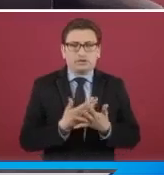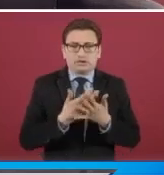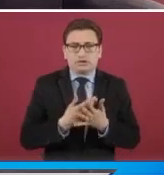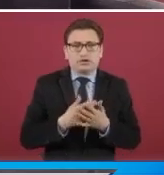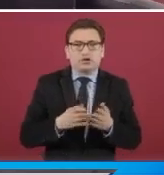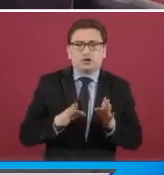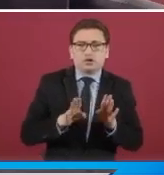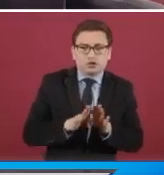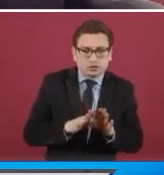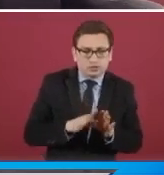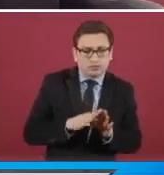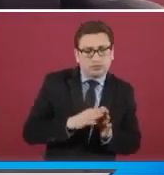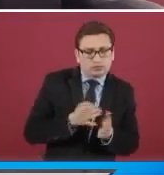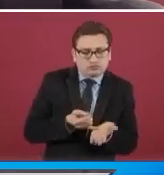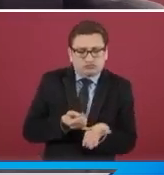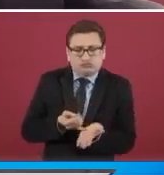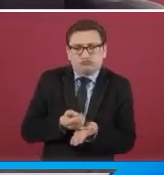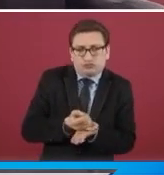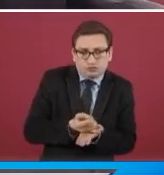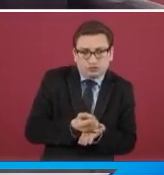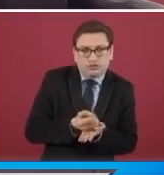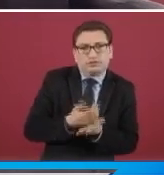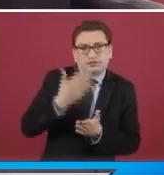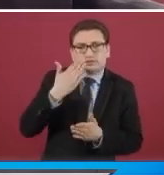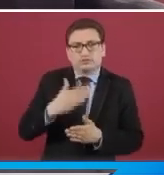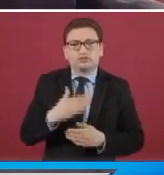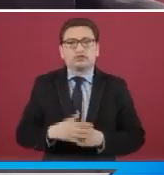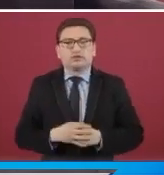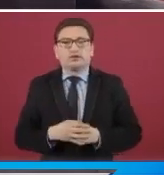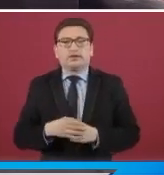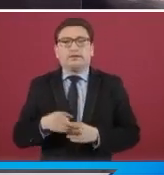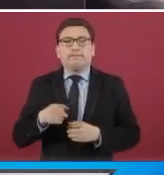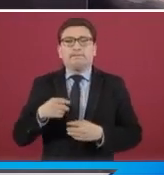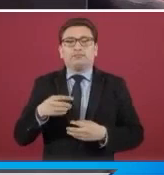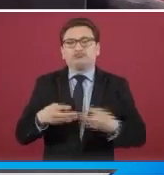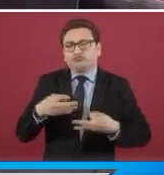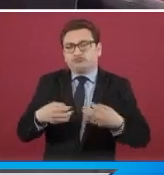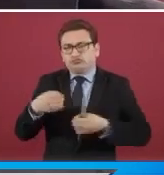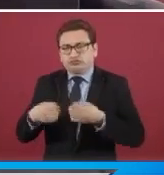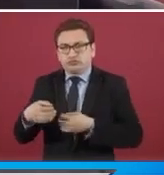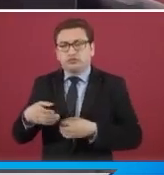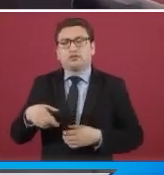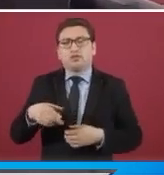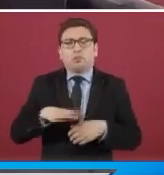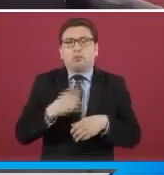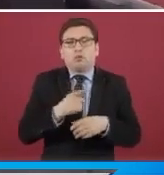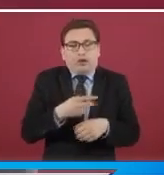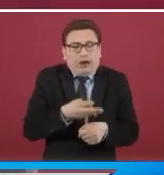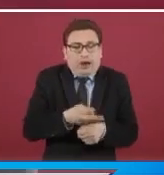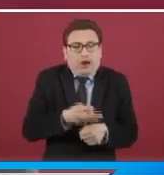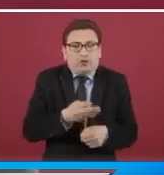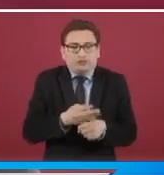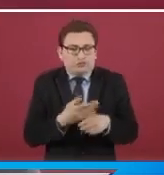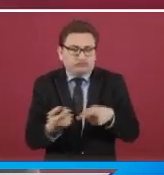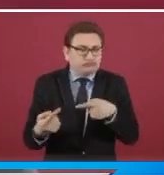It was discussed at the meeting with the governors the decision of the judiciary on the subject is expected the government's intention is that support reaches the people